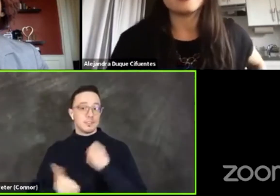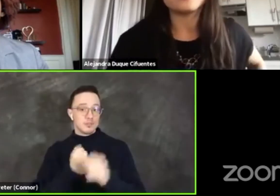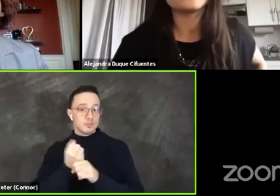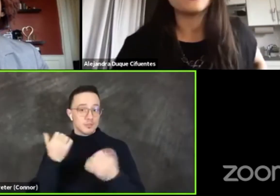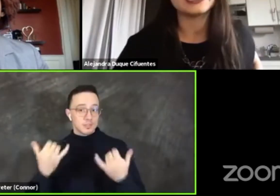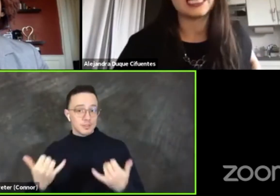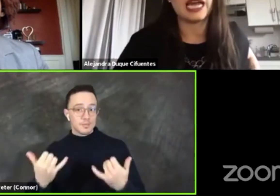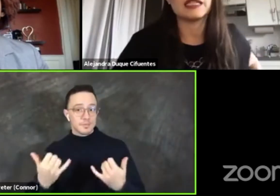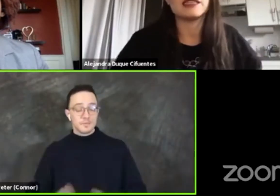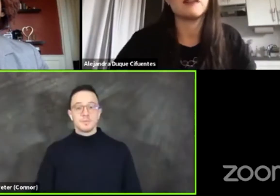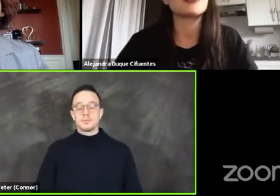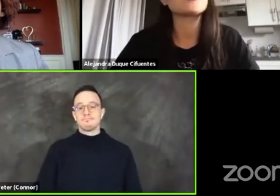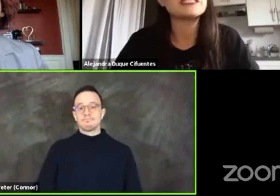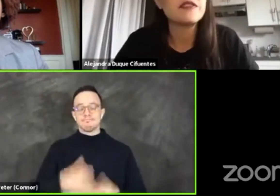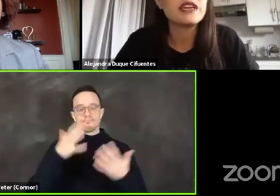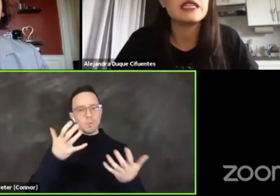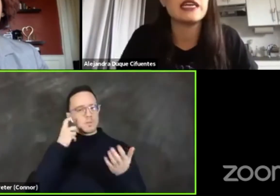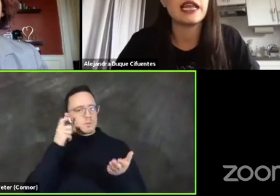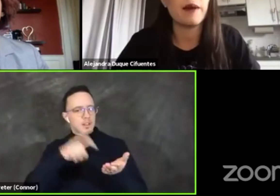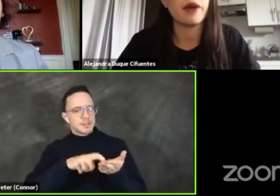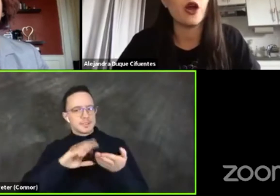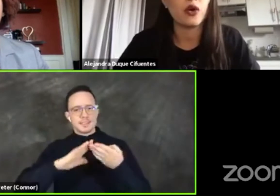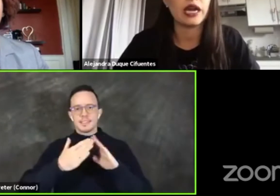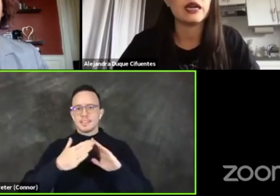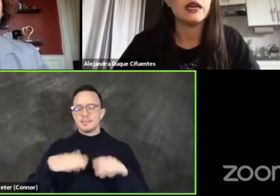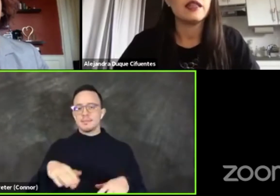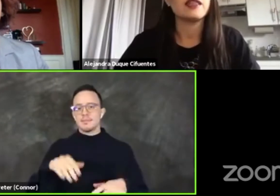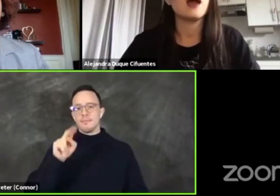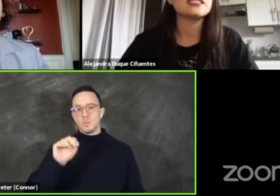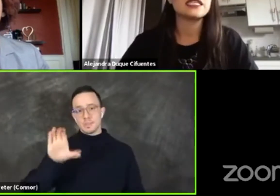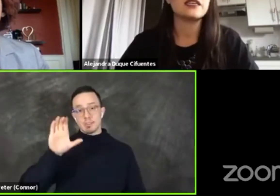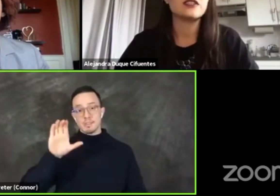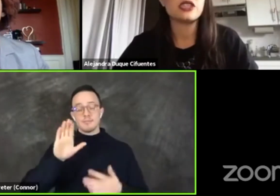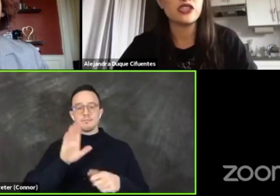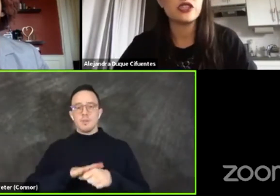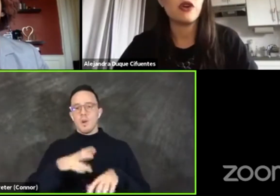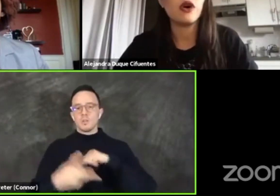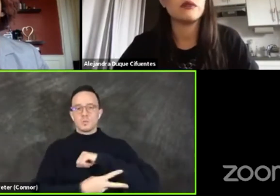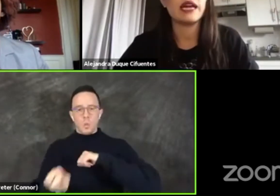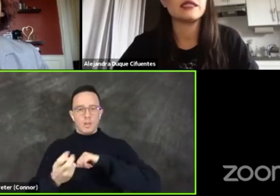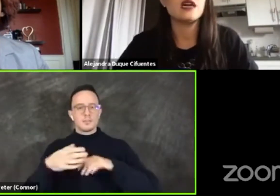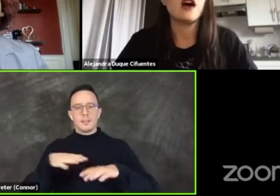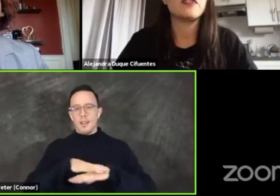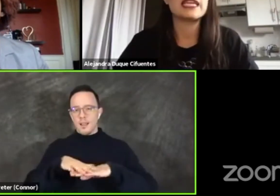STOLEN LAND. MORE SPECIFICALLY, LENAPEHOKING: THE UNCEDED TRADITIONAL HOMELAND OF THE